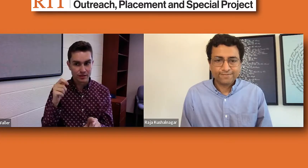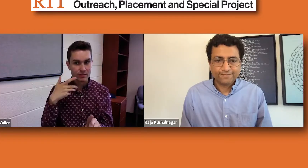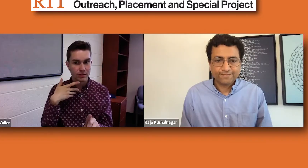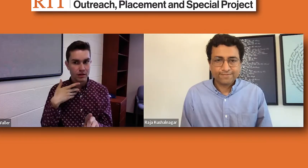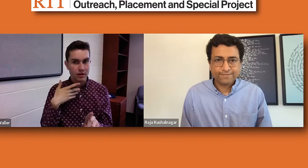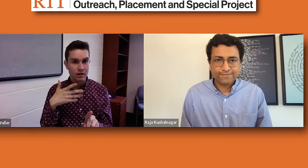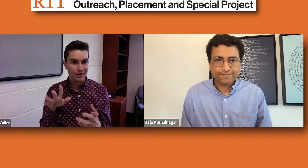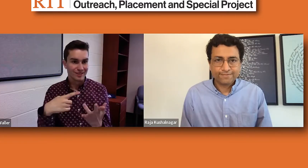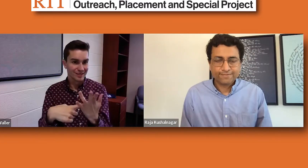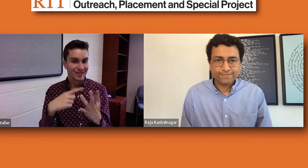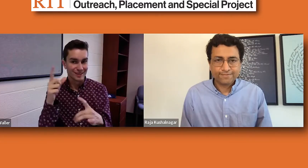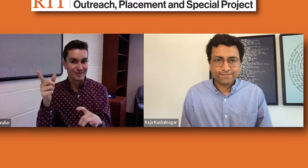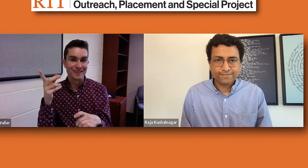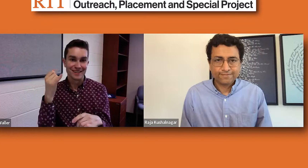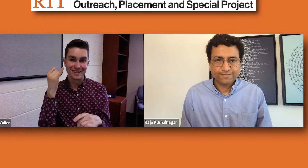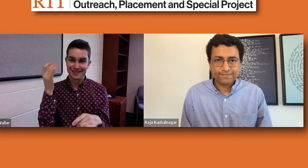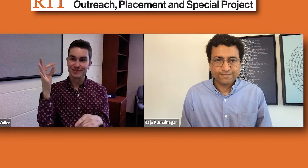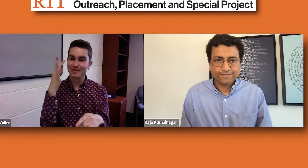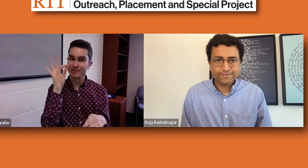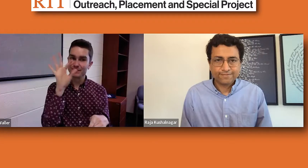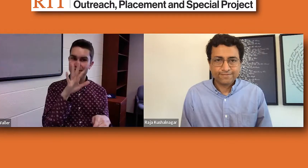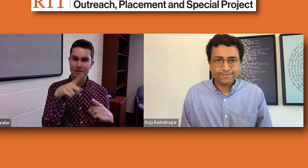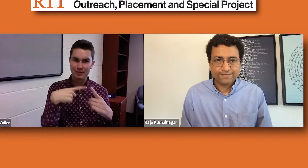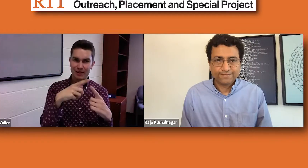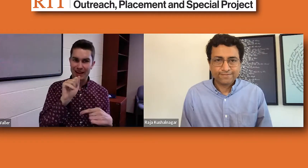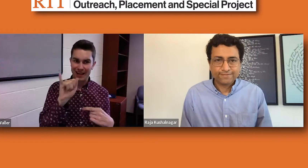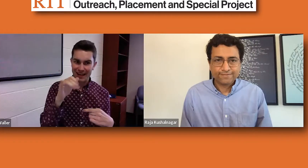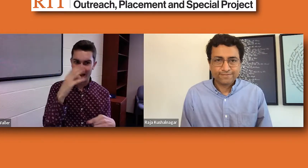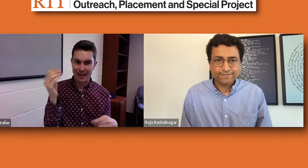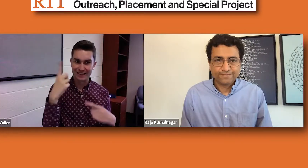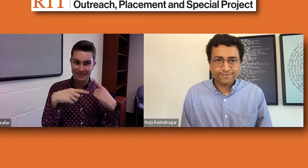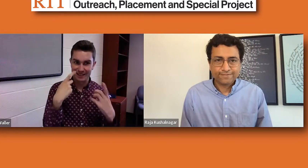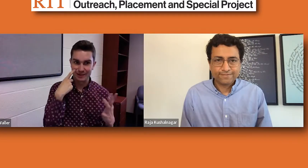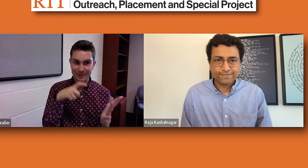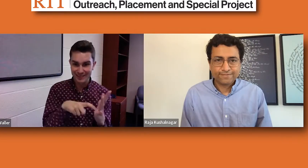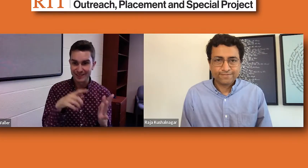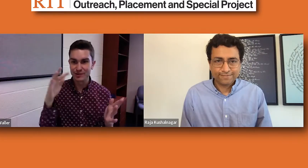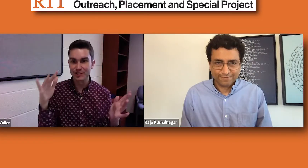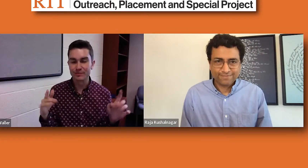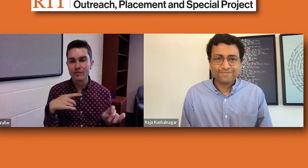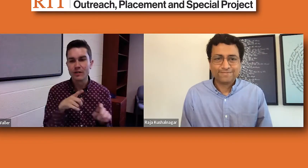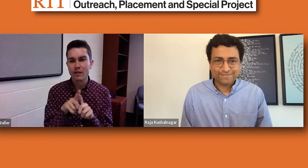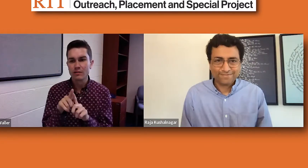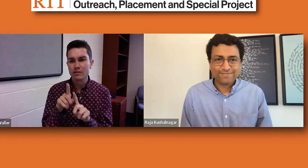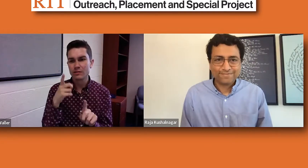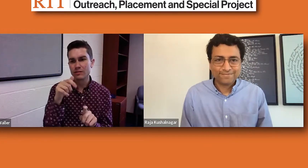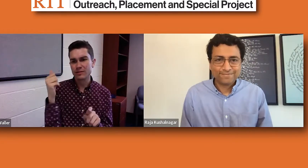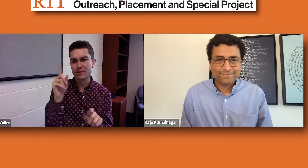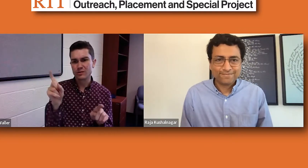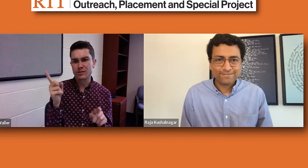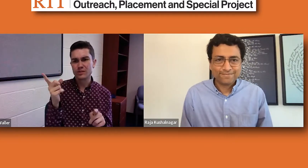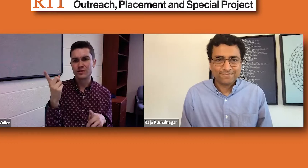from the Q&A. Missy asked about yes, audio